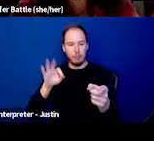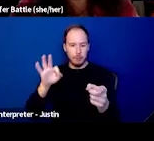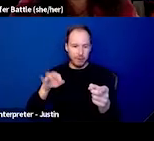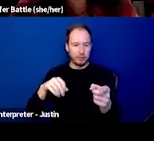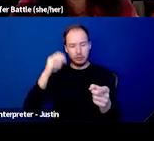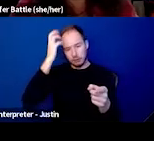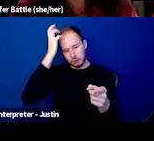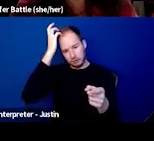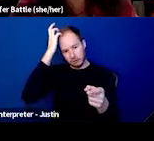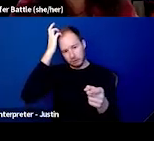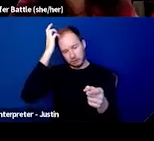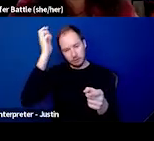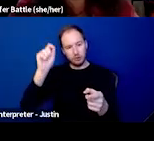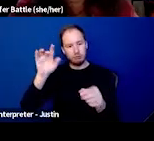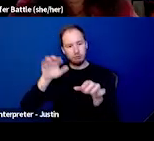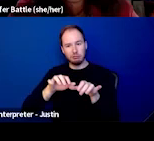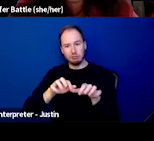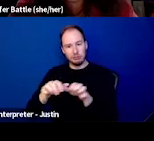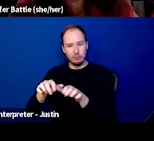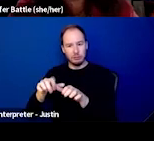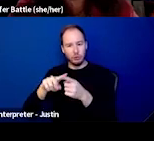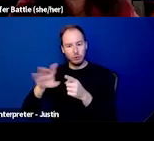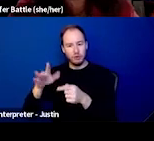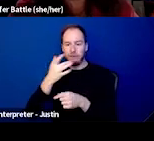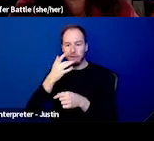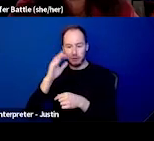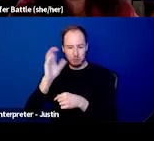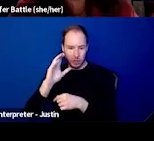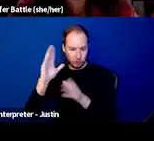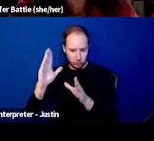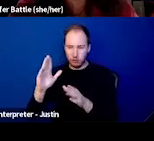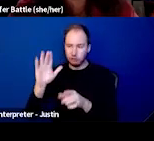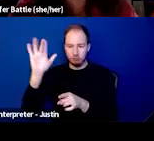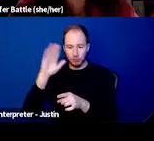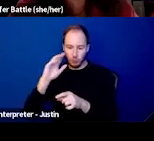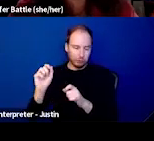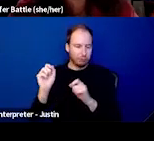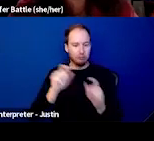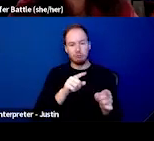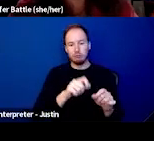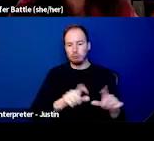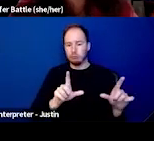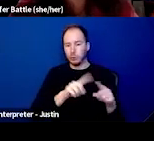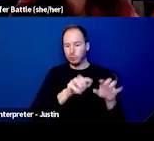And just enter that link into your favorite web browser, and it will take you to a place to enter your information,